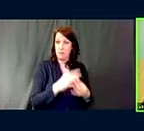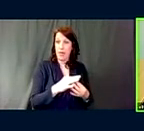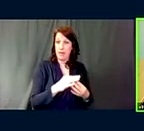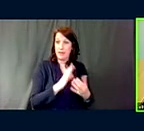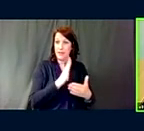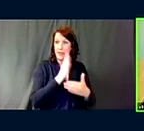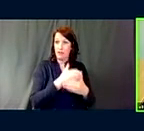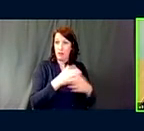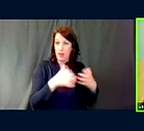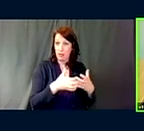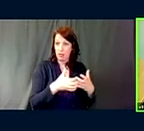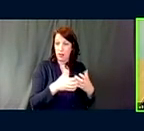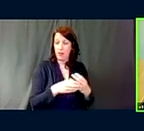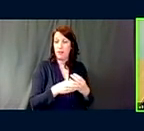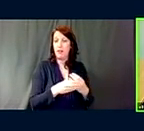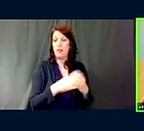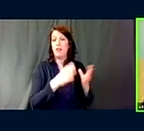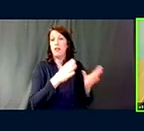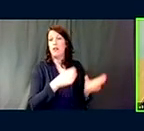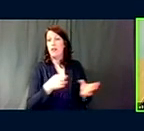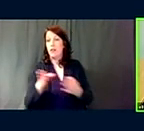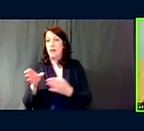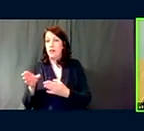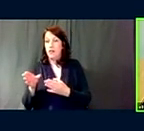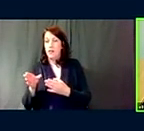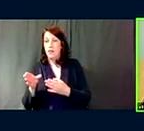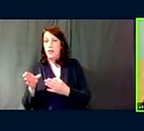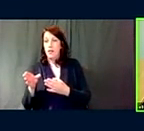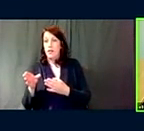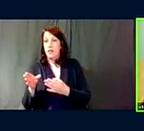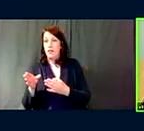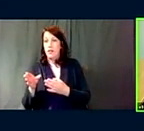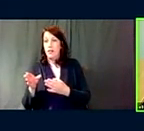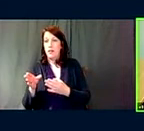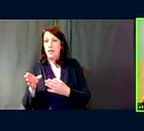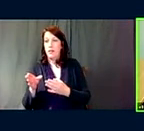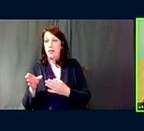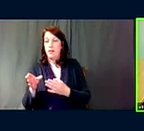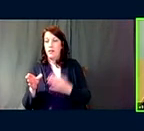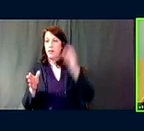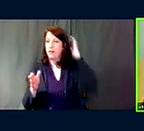AND GO FROM THIS EVIDENCE-BASED